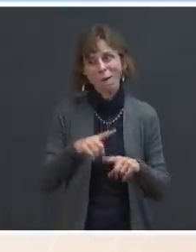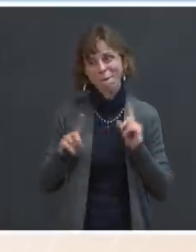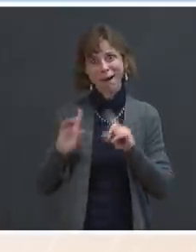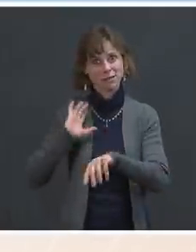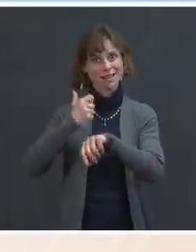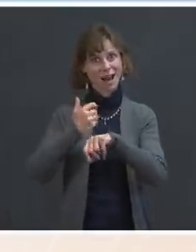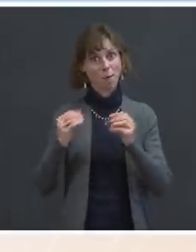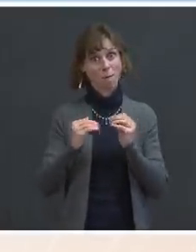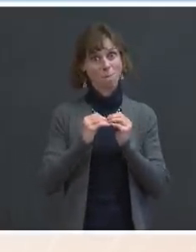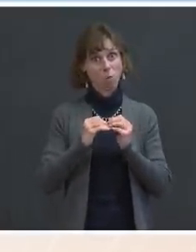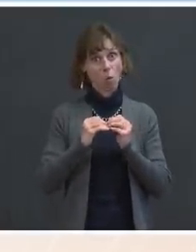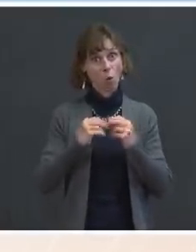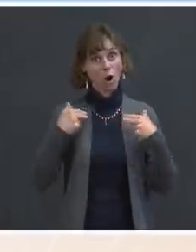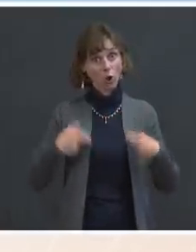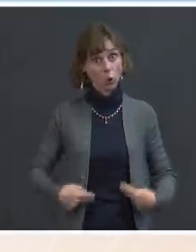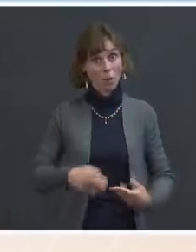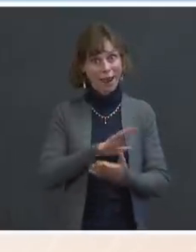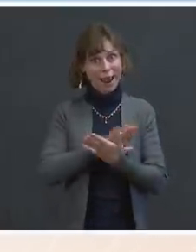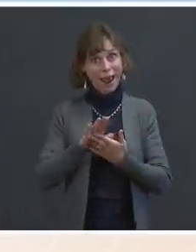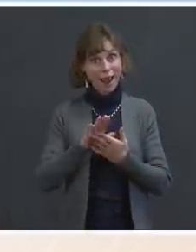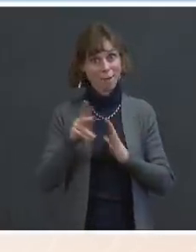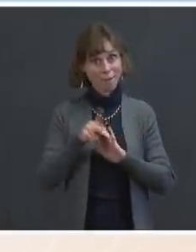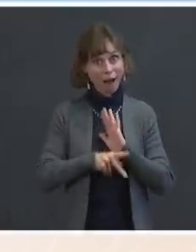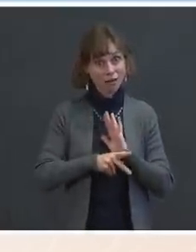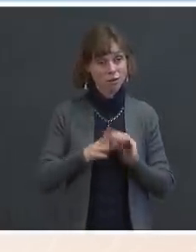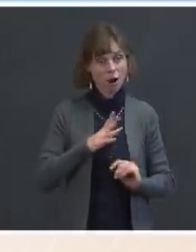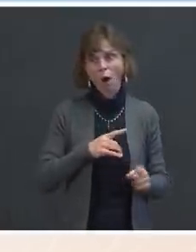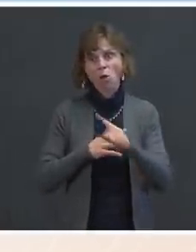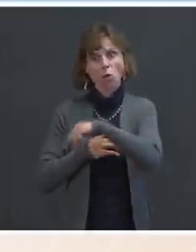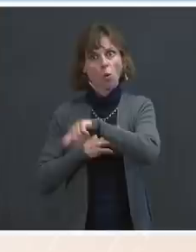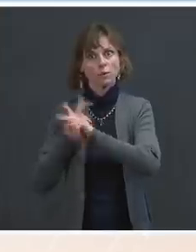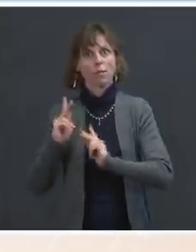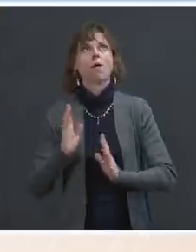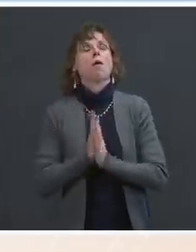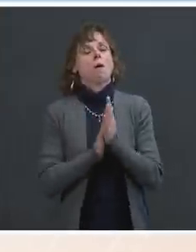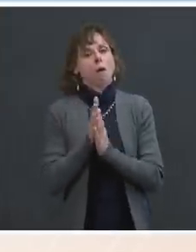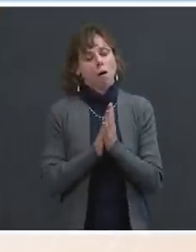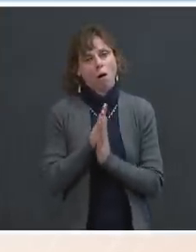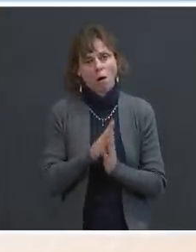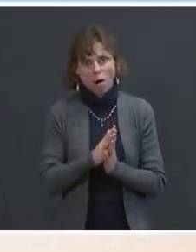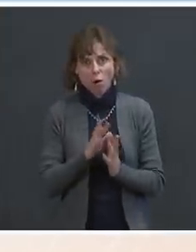may have driven people to make that decision. But perhaps, more importantly,